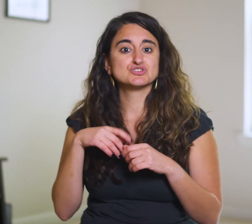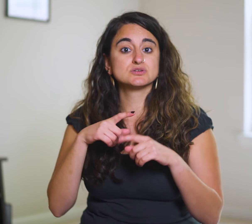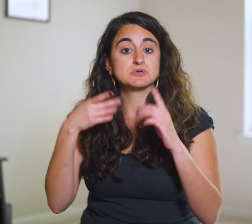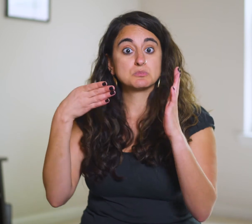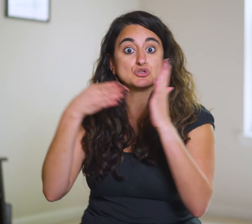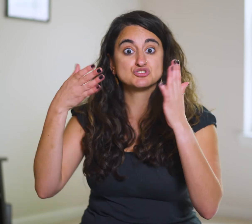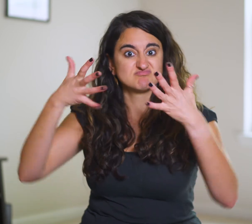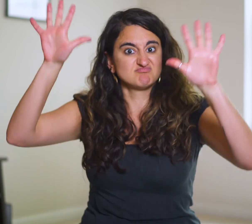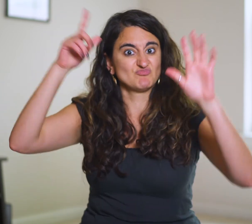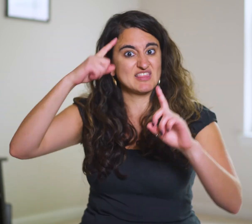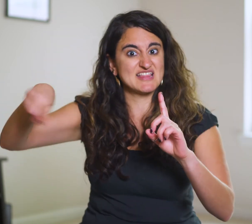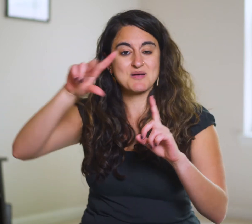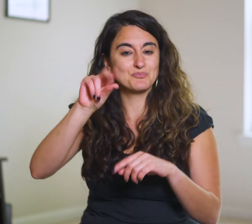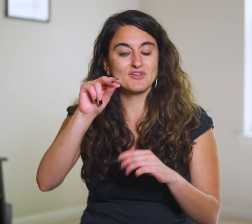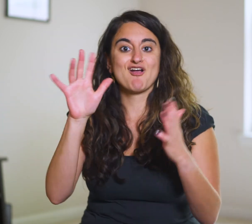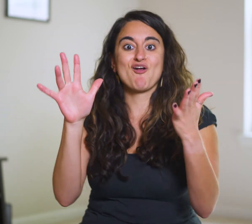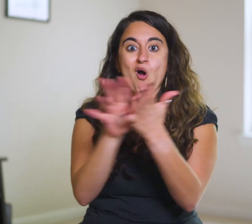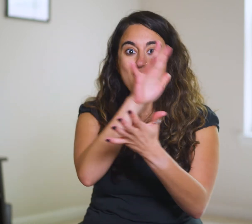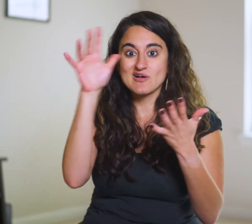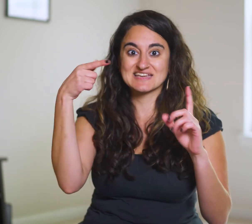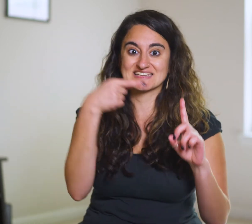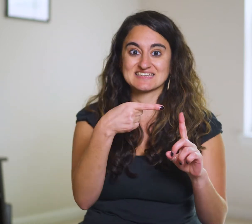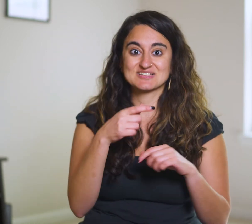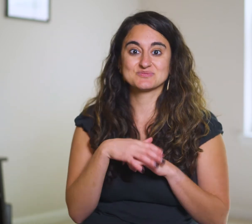but persecution isn’t the end for them. Glory is.